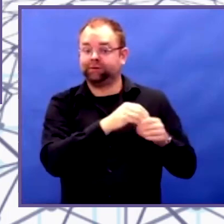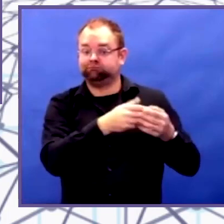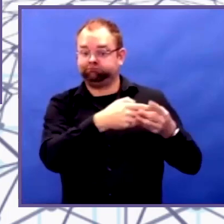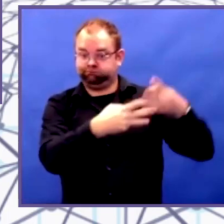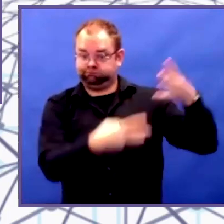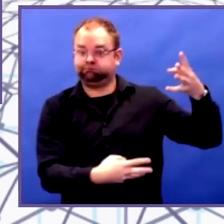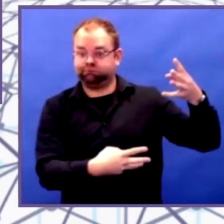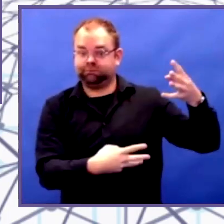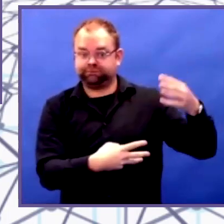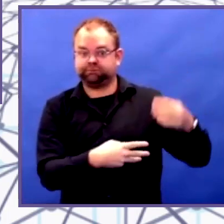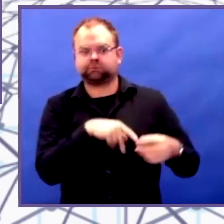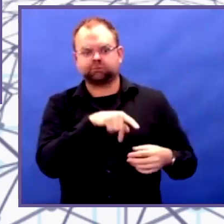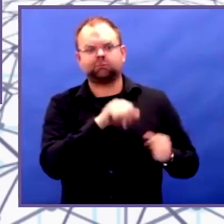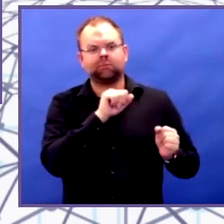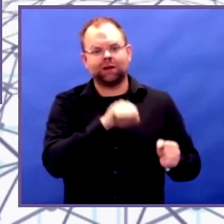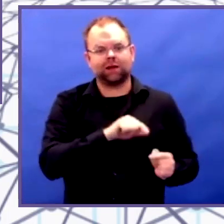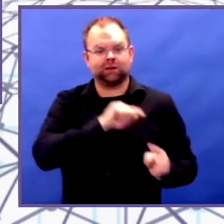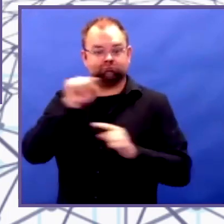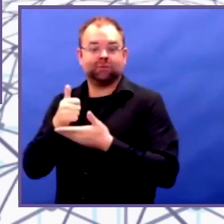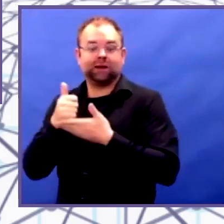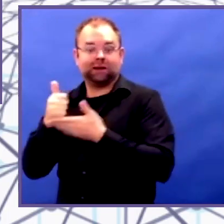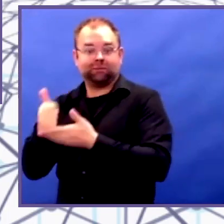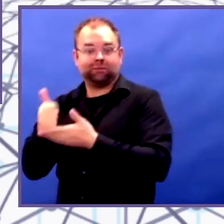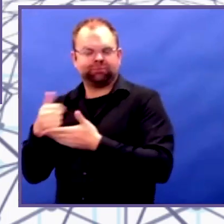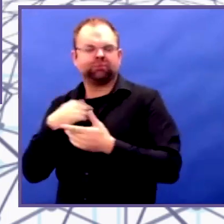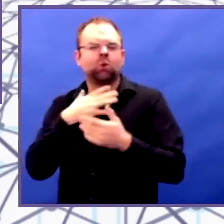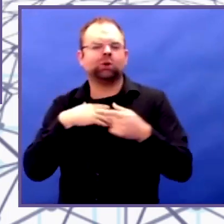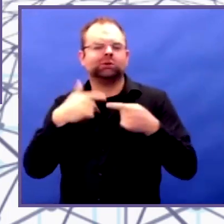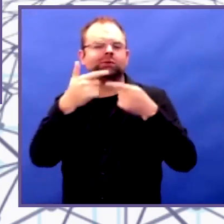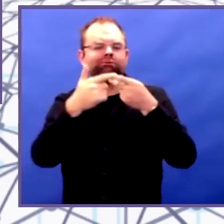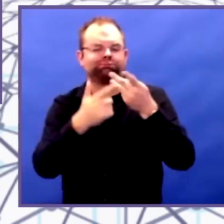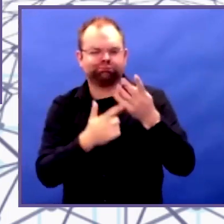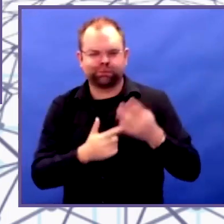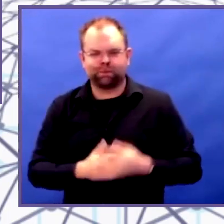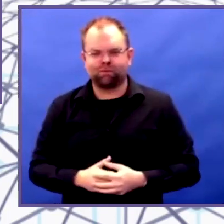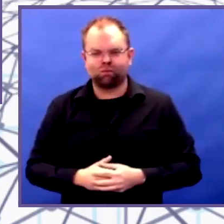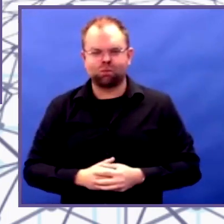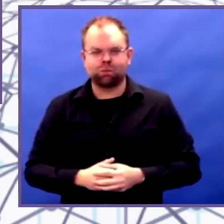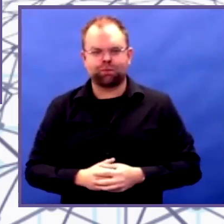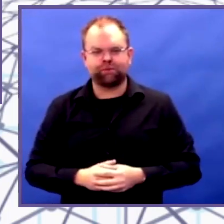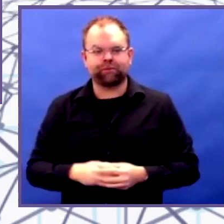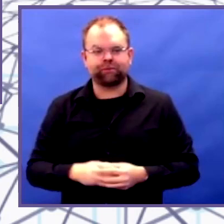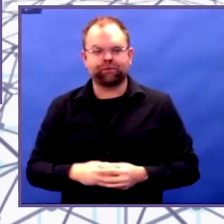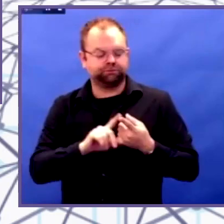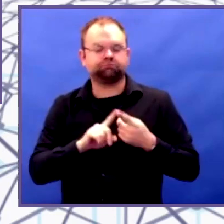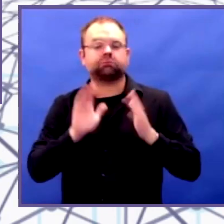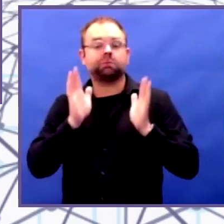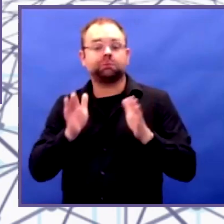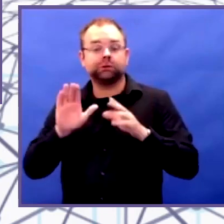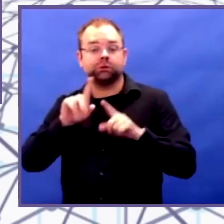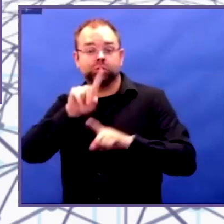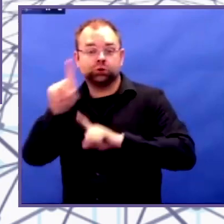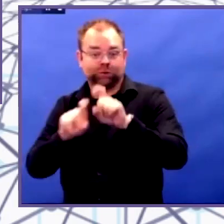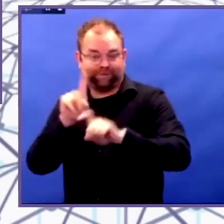information that can be utilised for effective planning purposes.